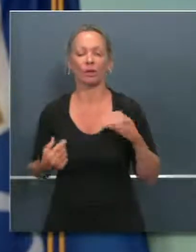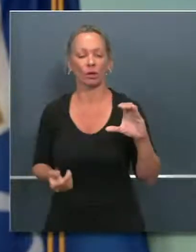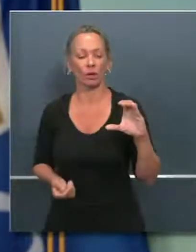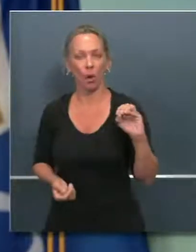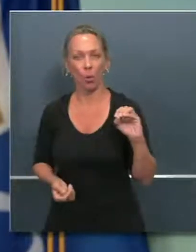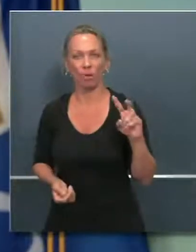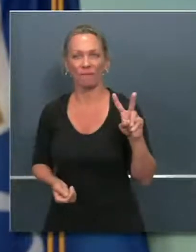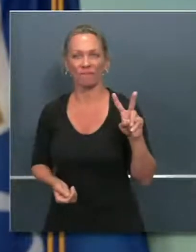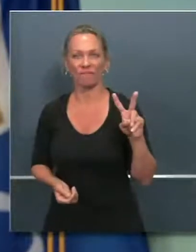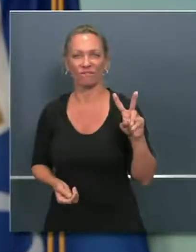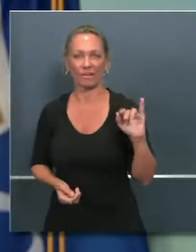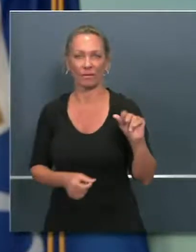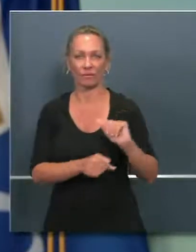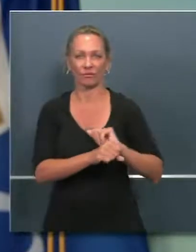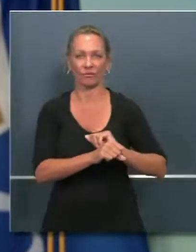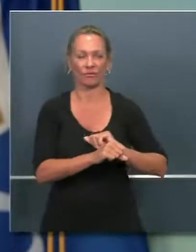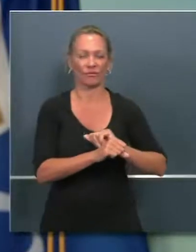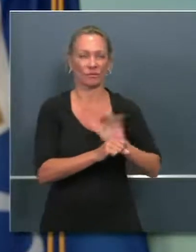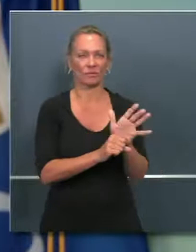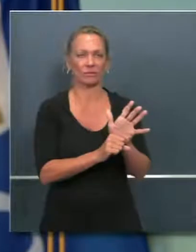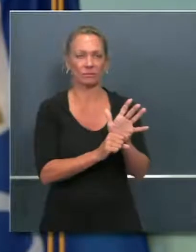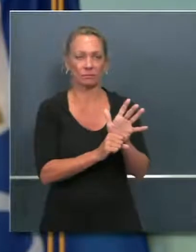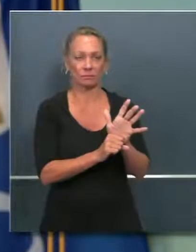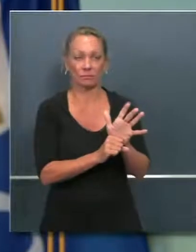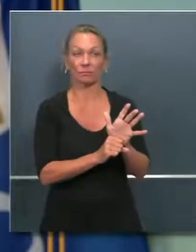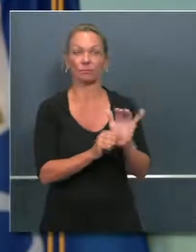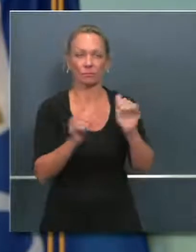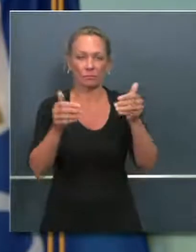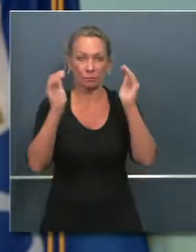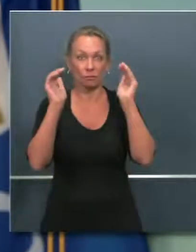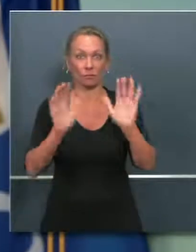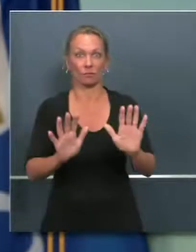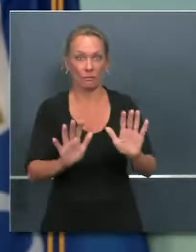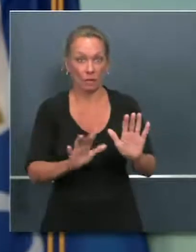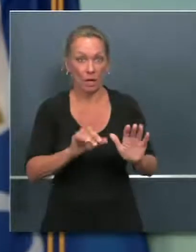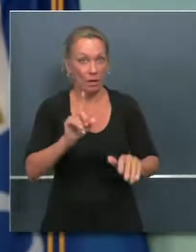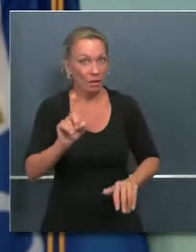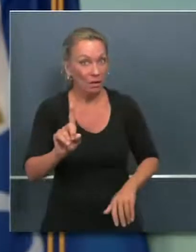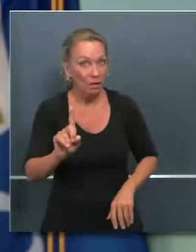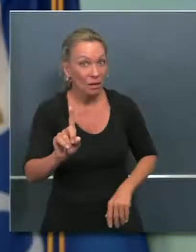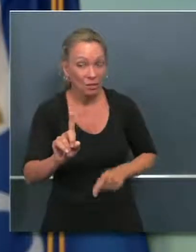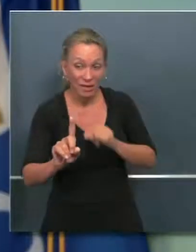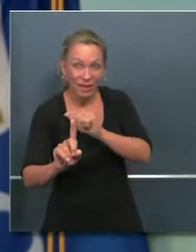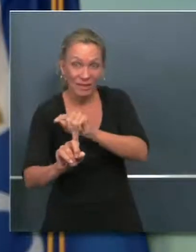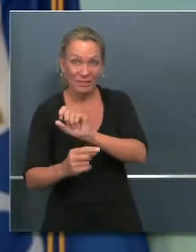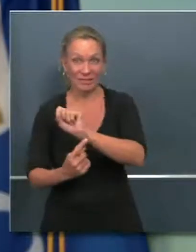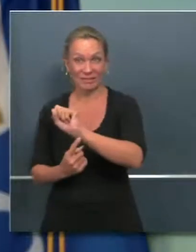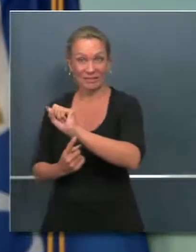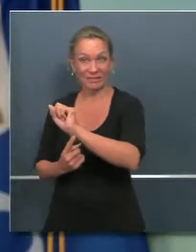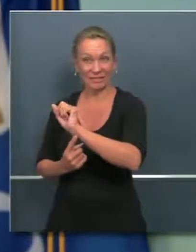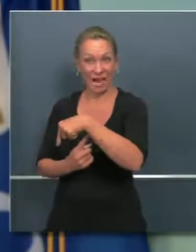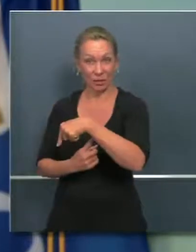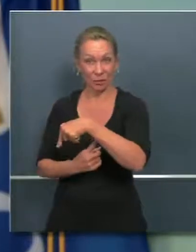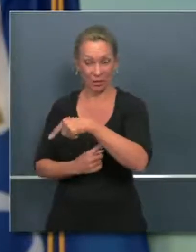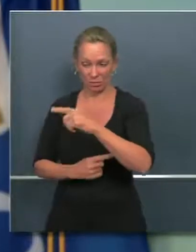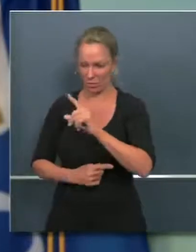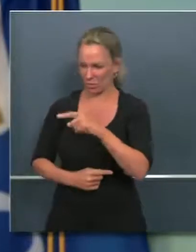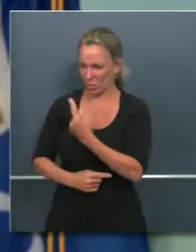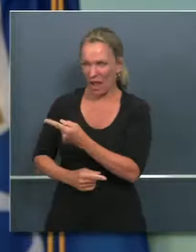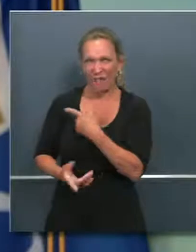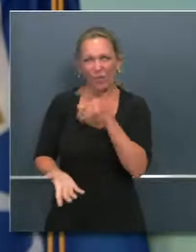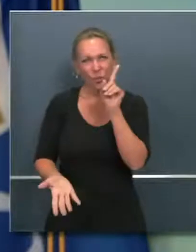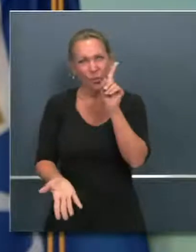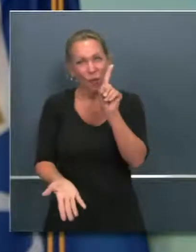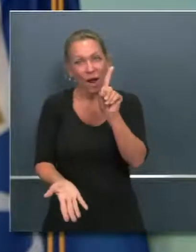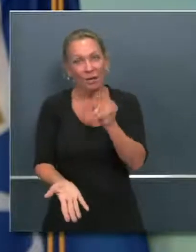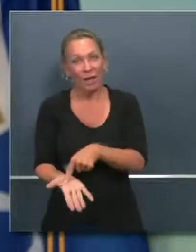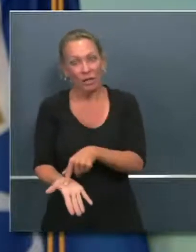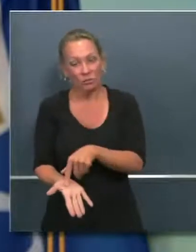San Quentin and so that is our deep area focus and concern right now I an umber of months ago did a